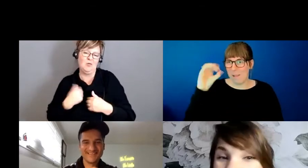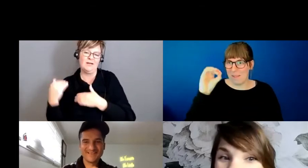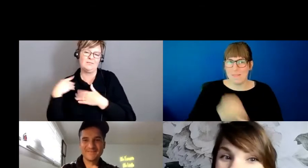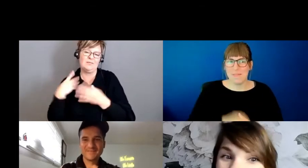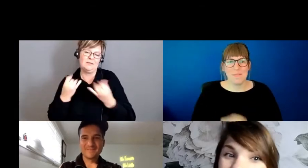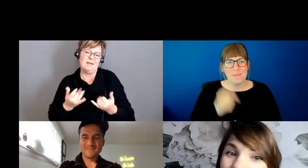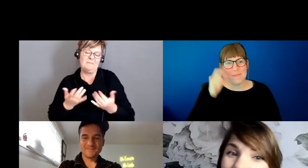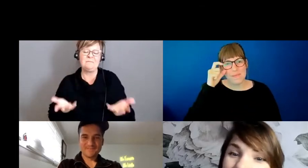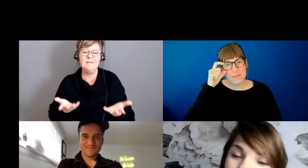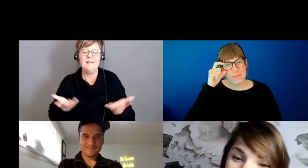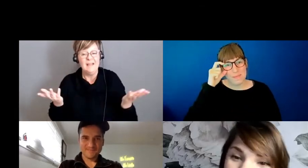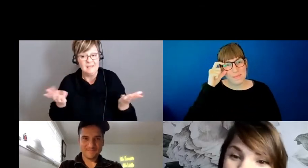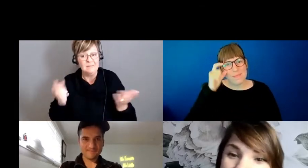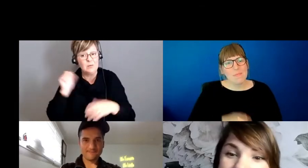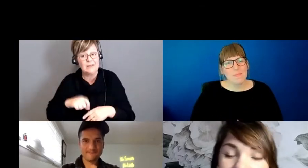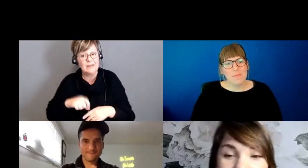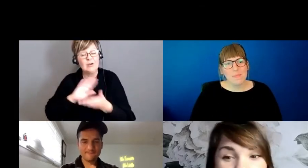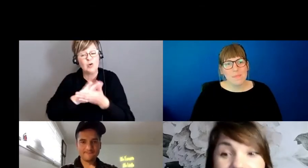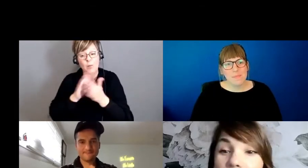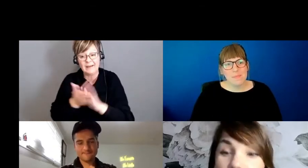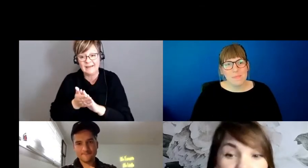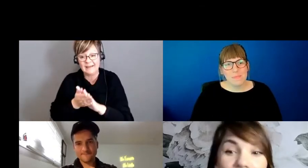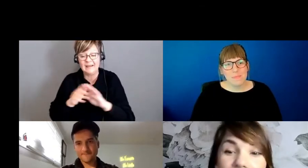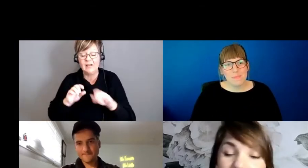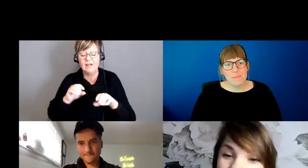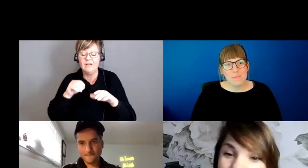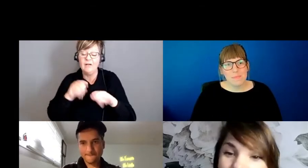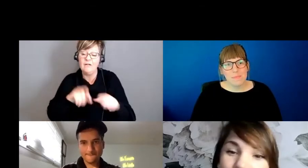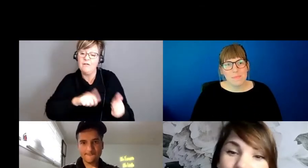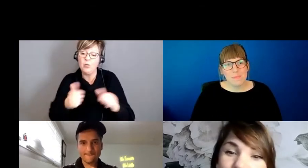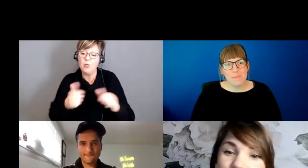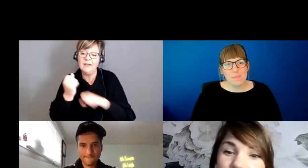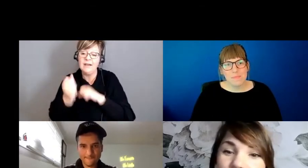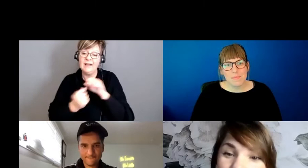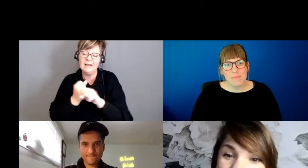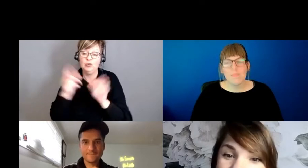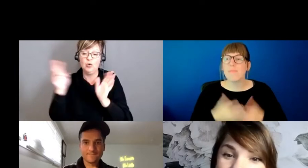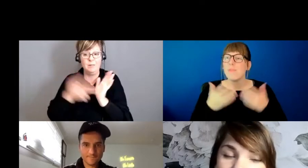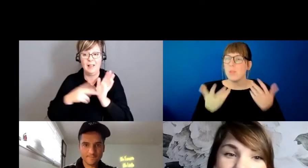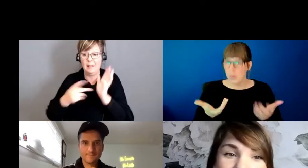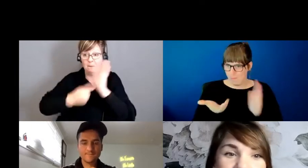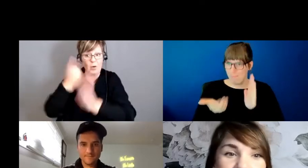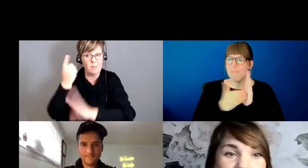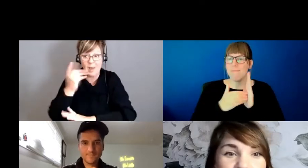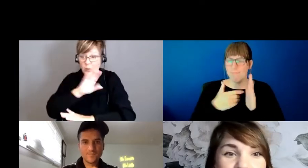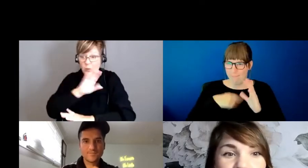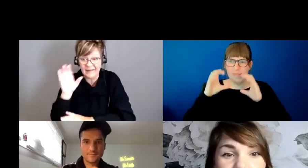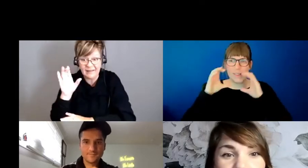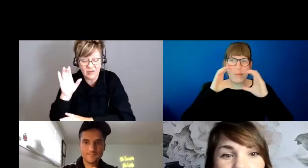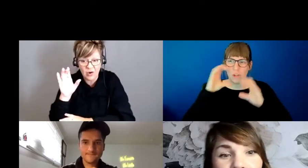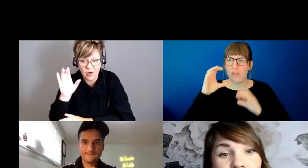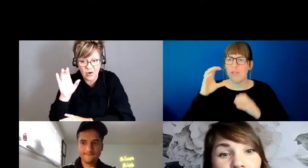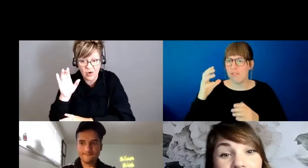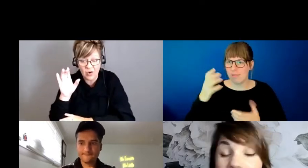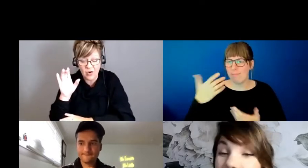I AM GOING TO ANSWER YOU BACK. I'M THE COMMUNICATIONS OFFICER. SO CORPUSCULE WAS THE FIRST DANCE